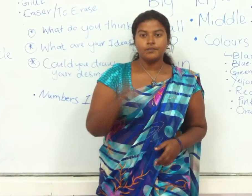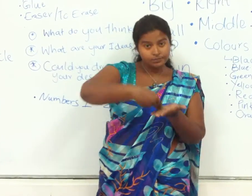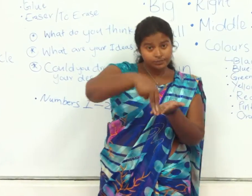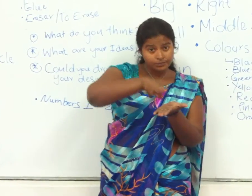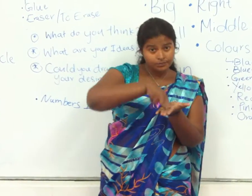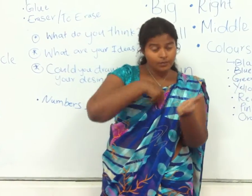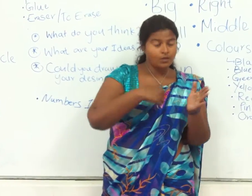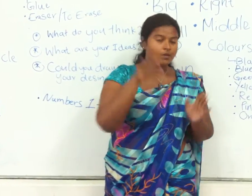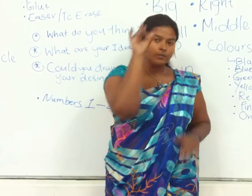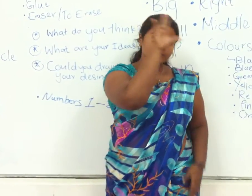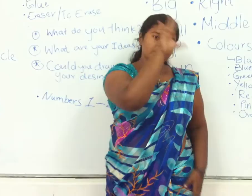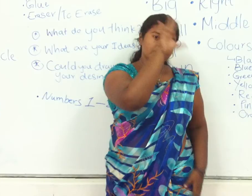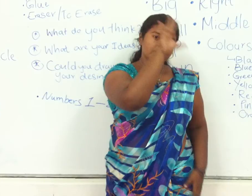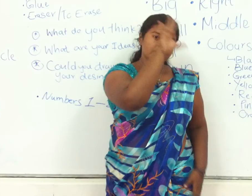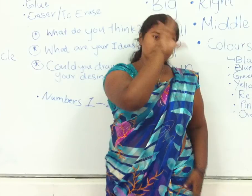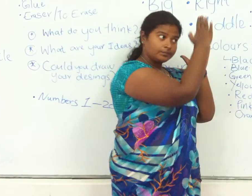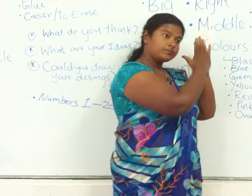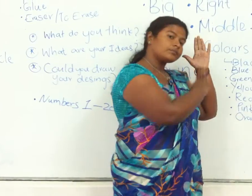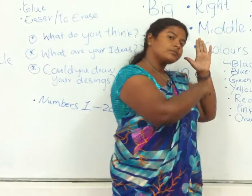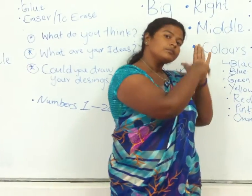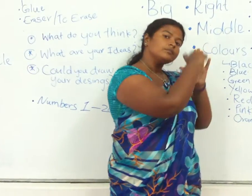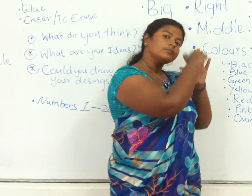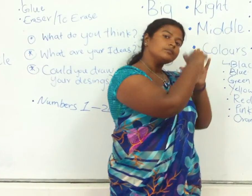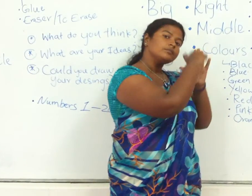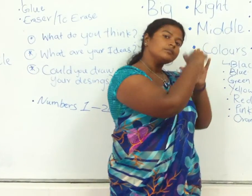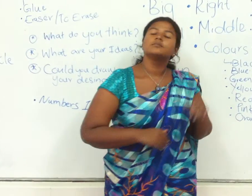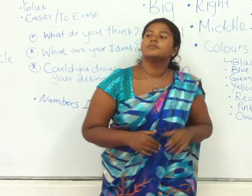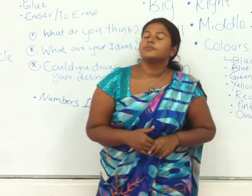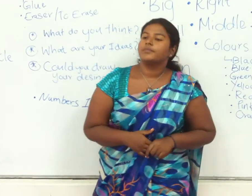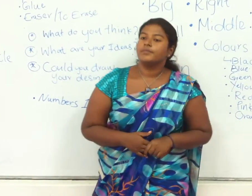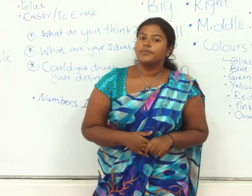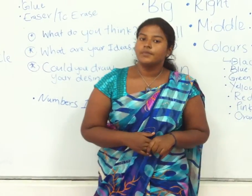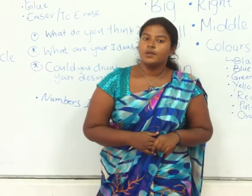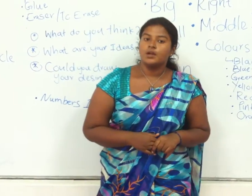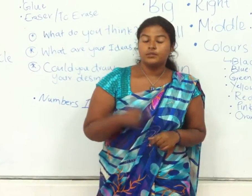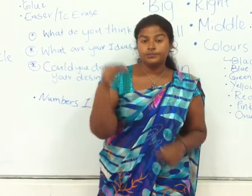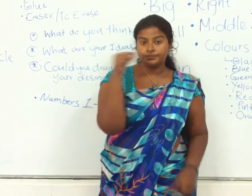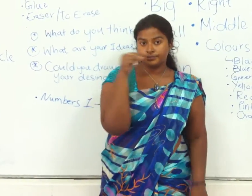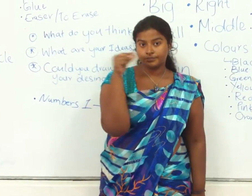cloring cisor